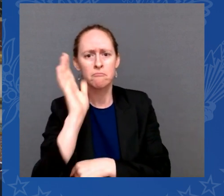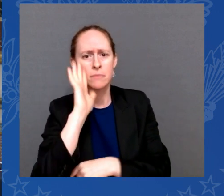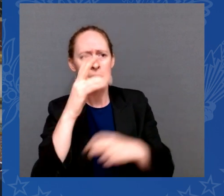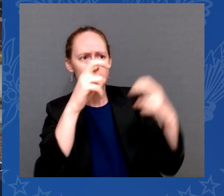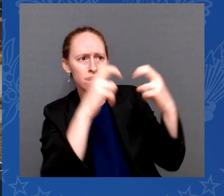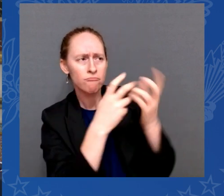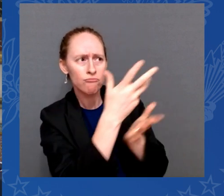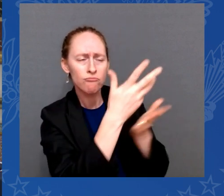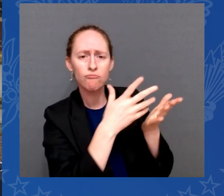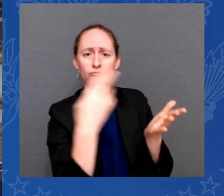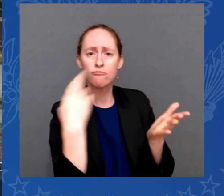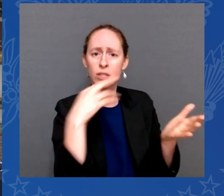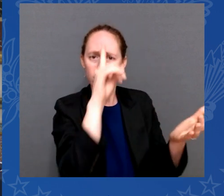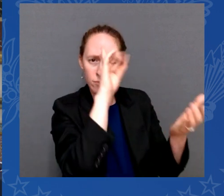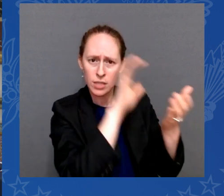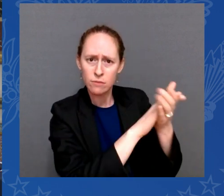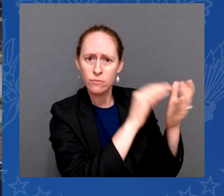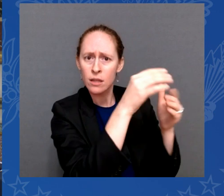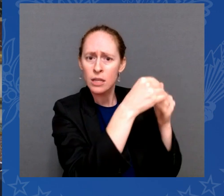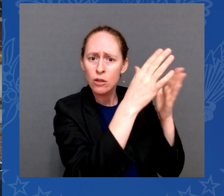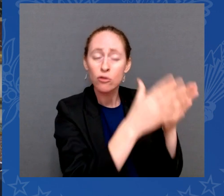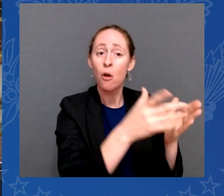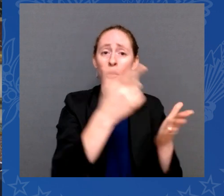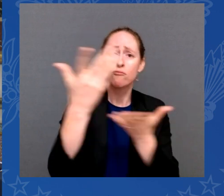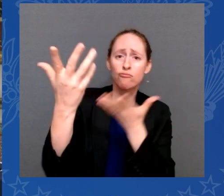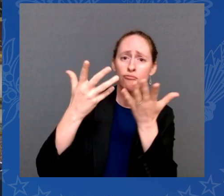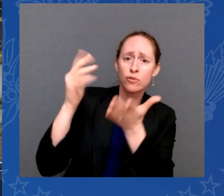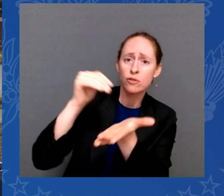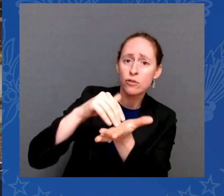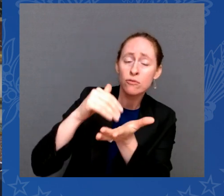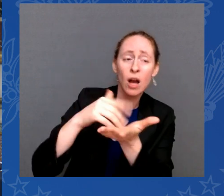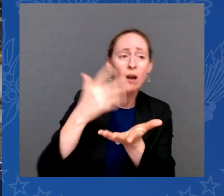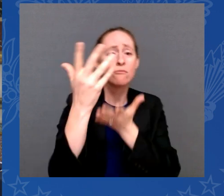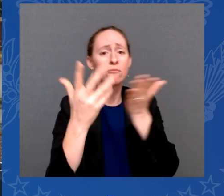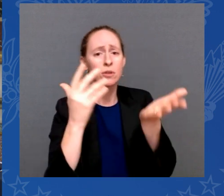But we understand fully the government should not be making that decision for her.